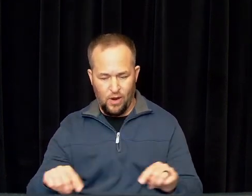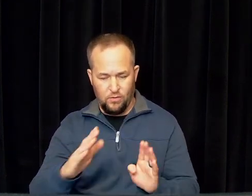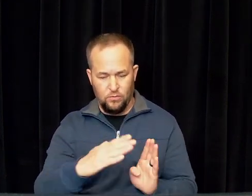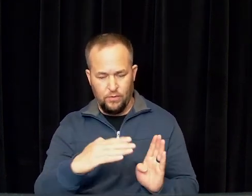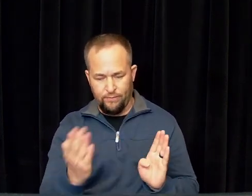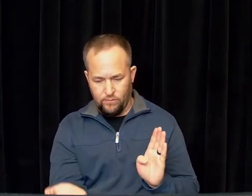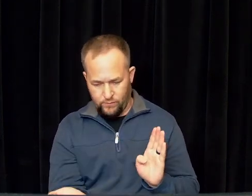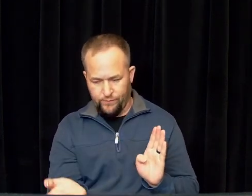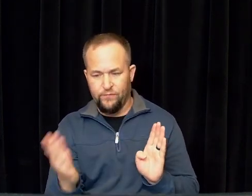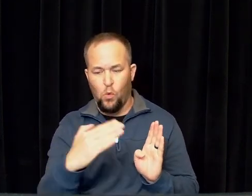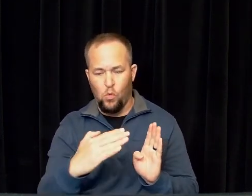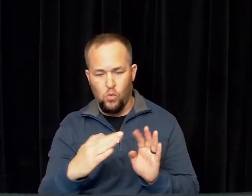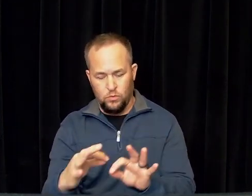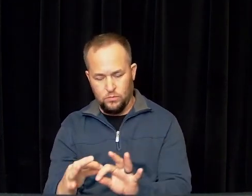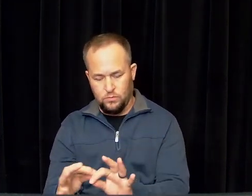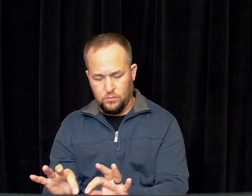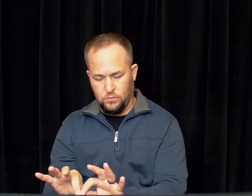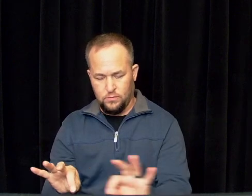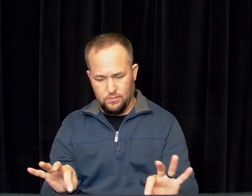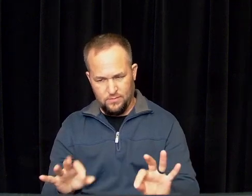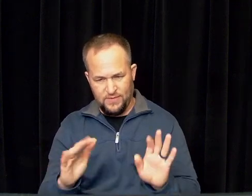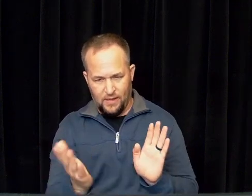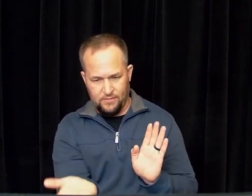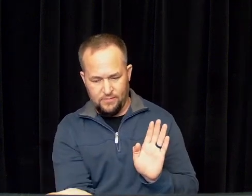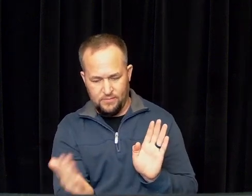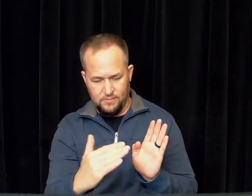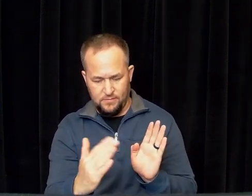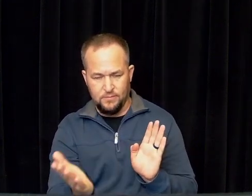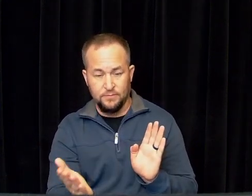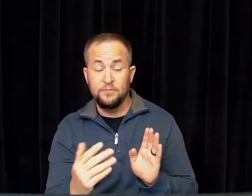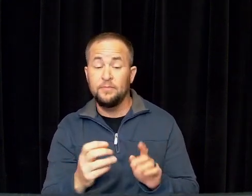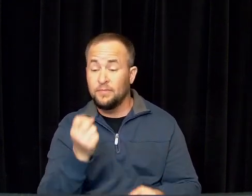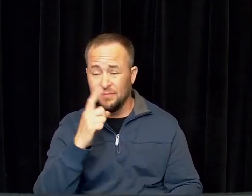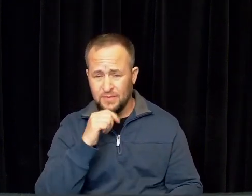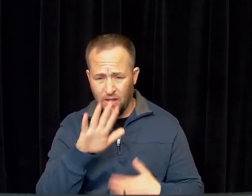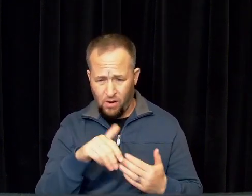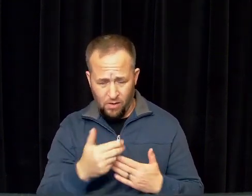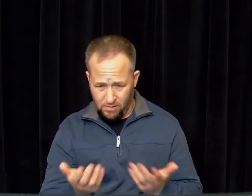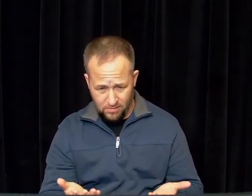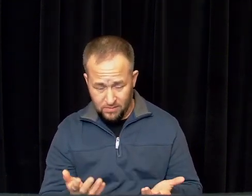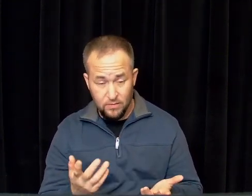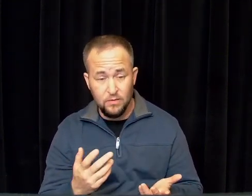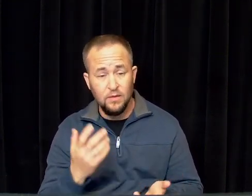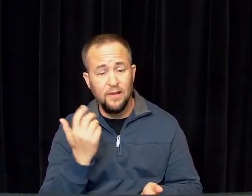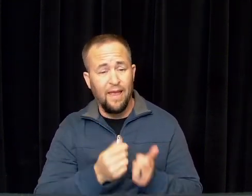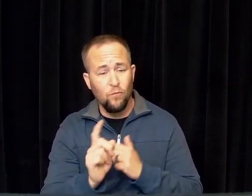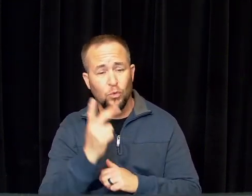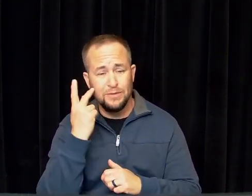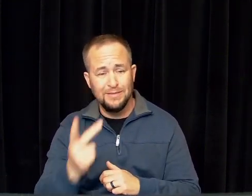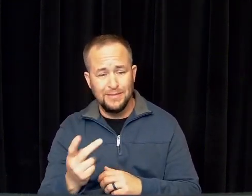So, D to F. But that's not all. Everywhere where you see like a line that you could trace, those are all